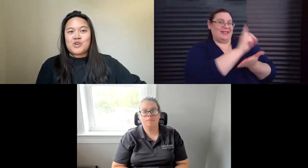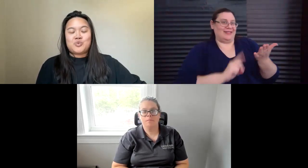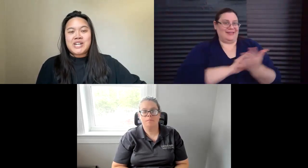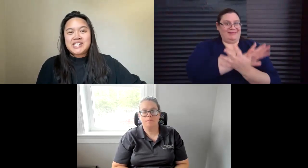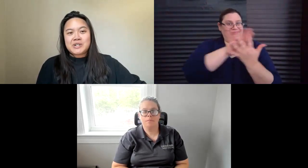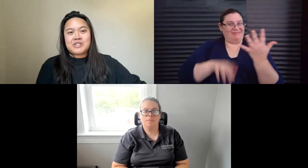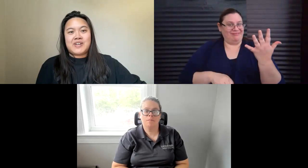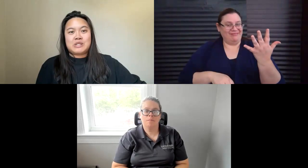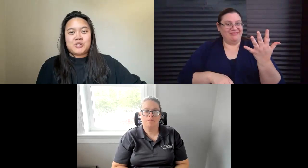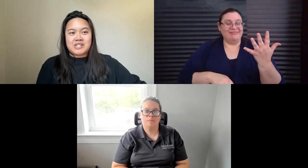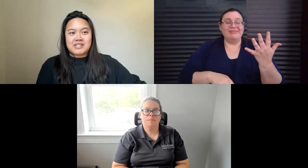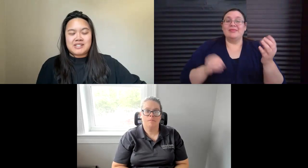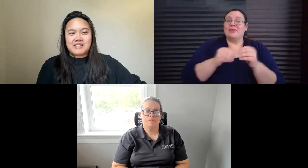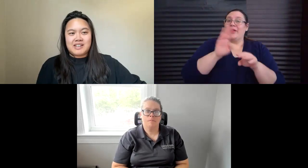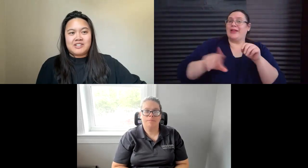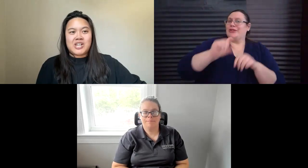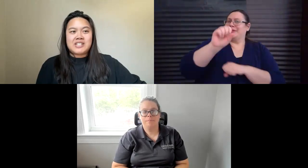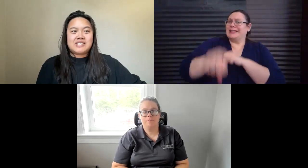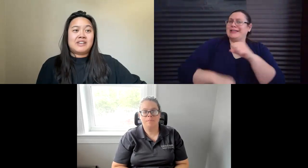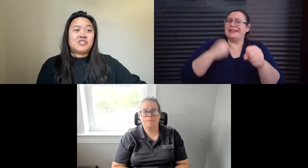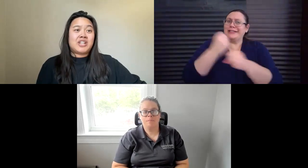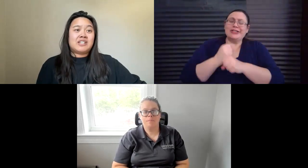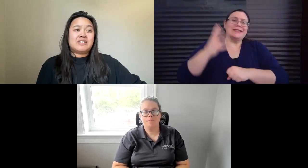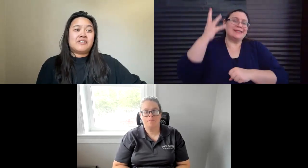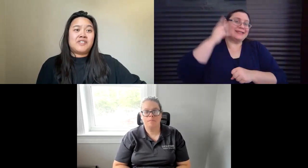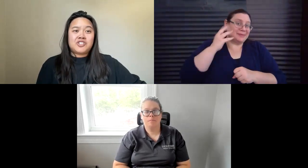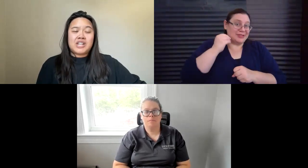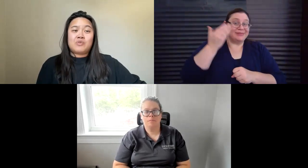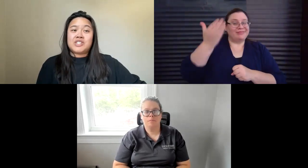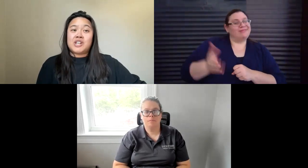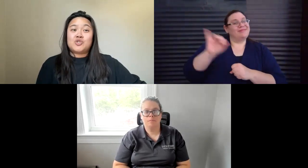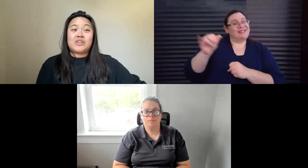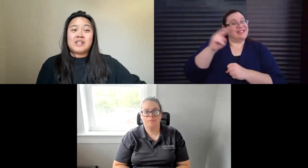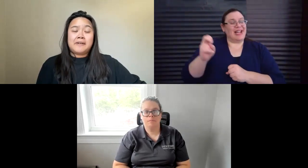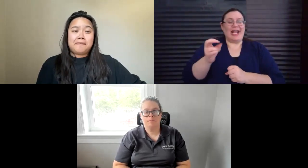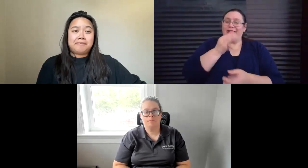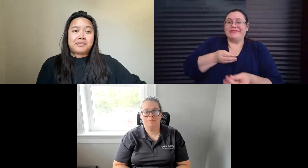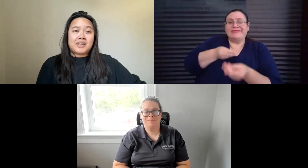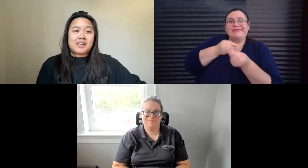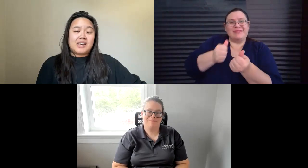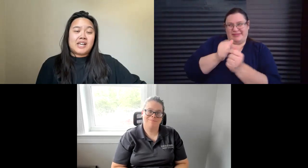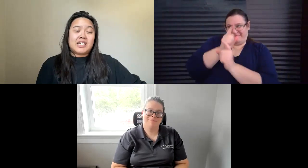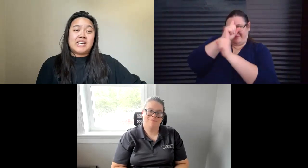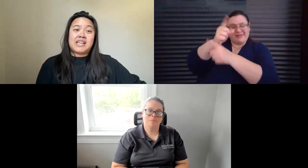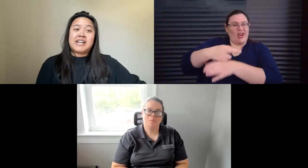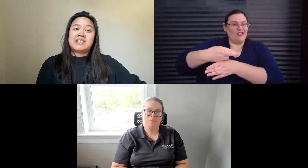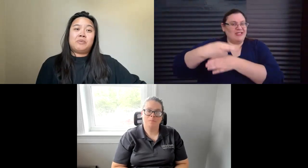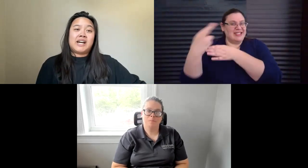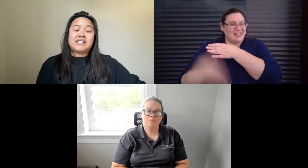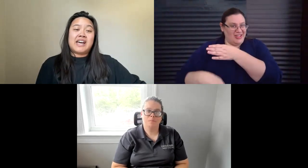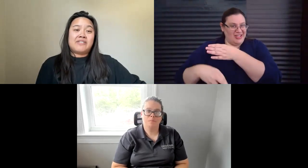With over 20 years of expertise, Jane is efficient and results driven, and that is applied to